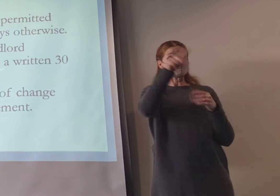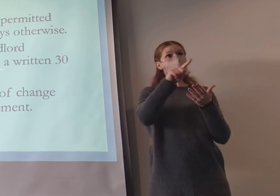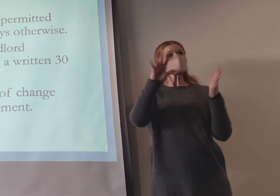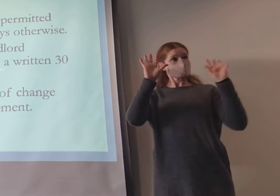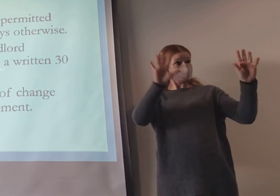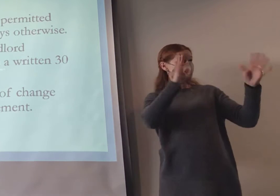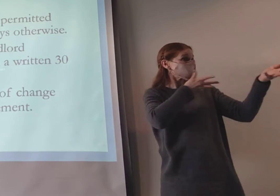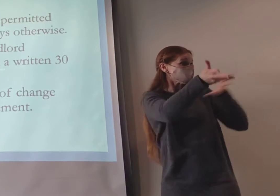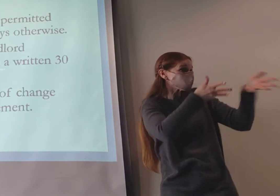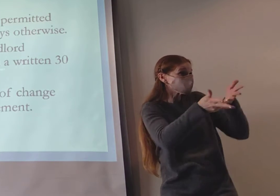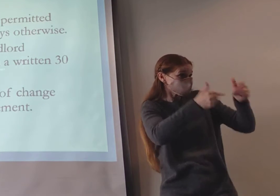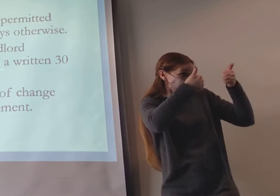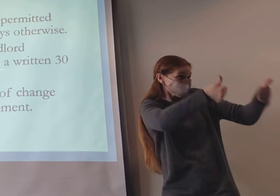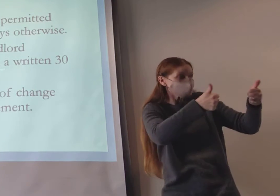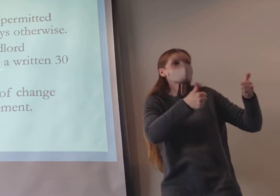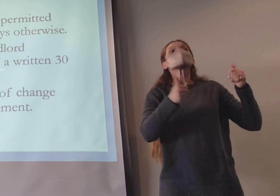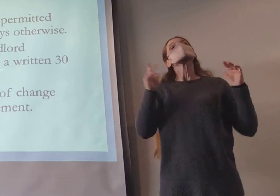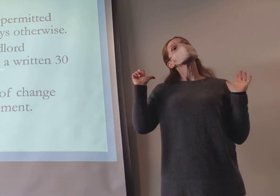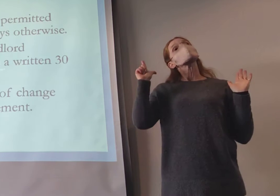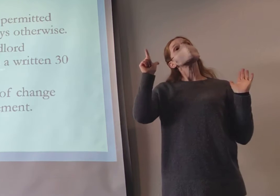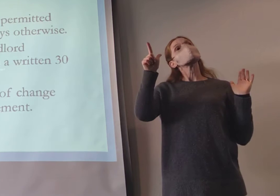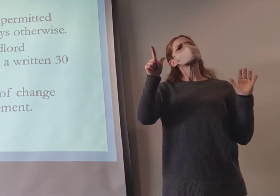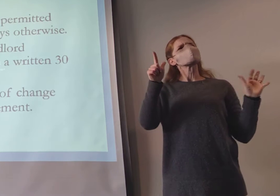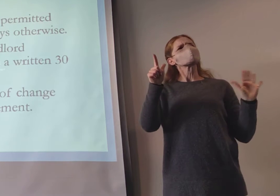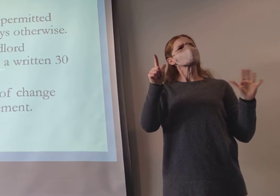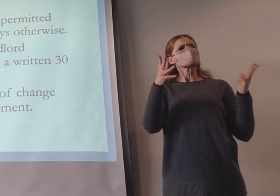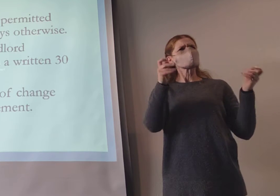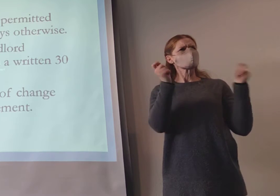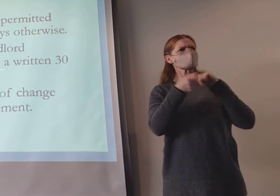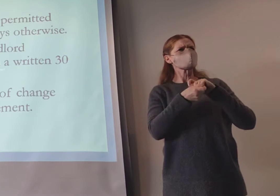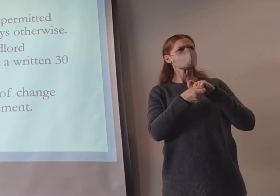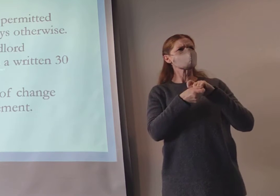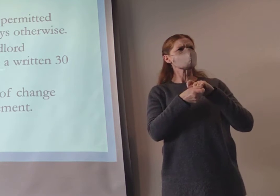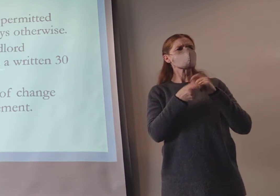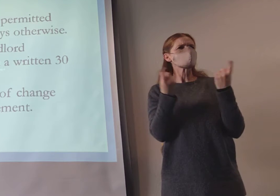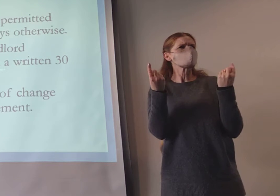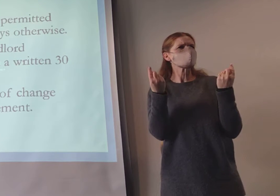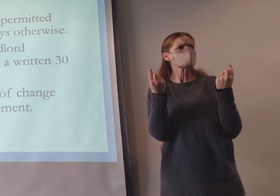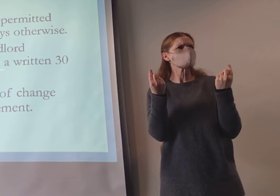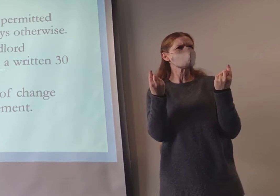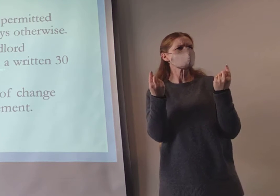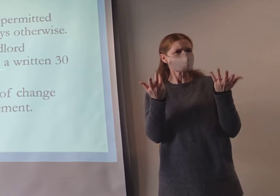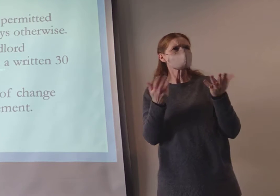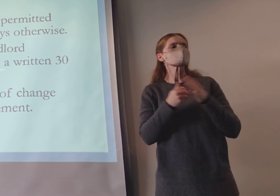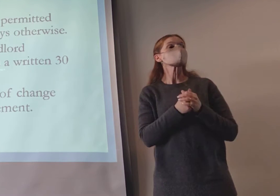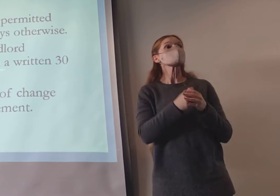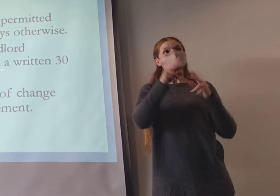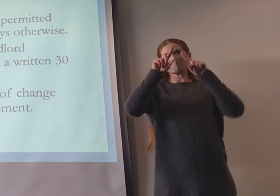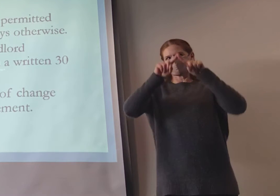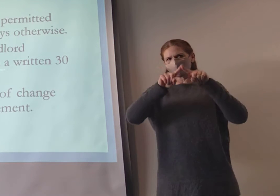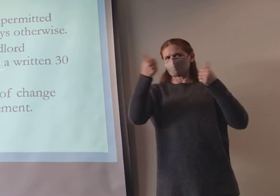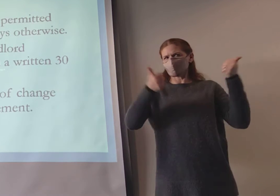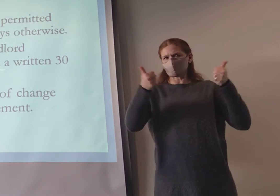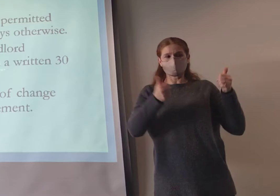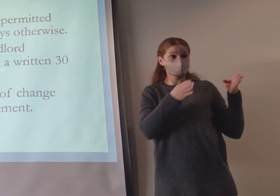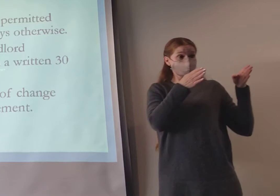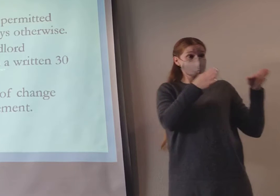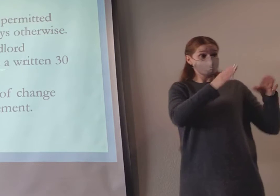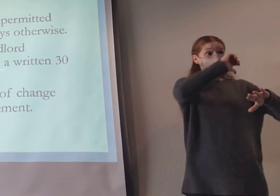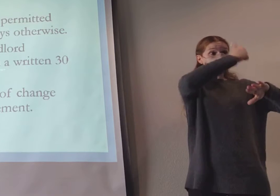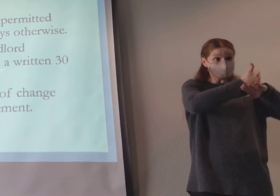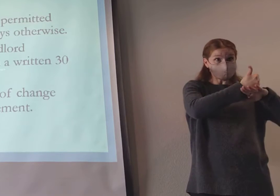fixed term lease, which means it's for a period of time that's fixed, there are no changes